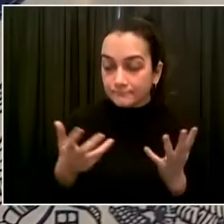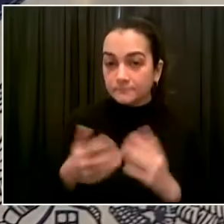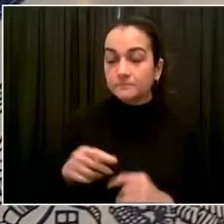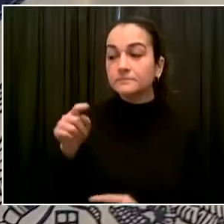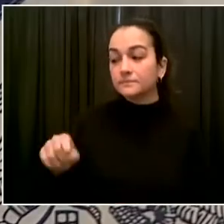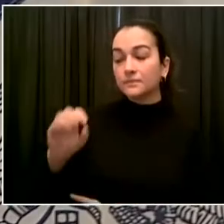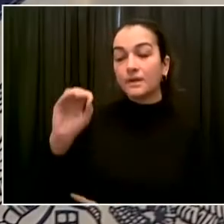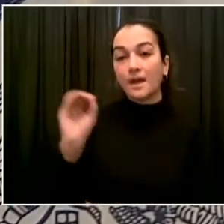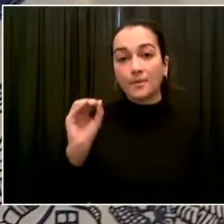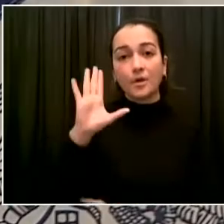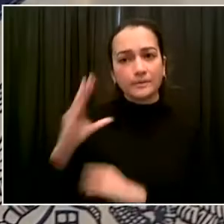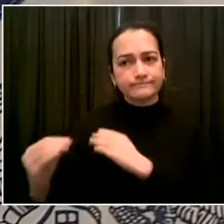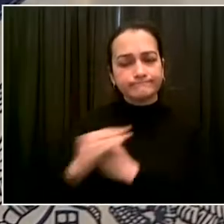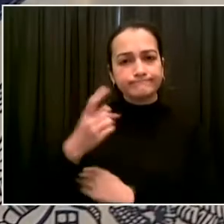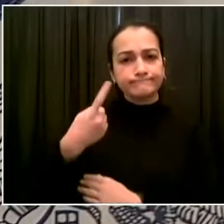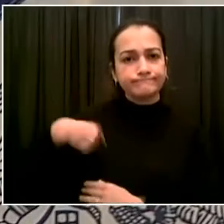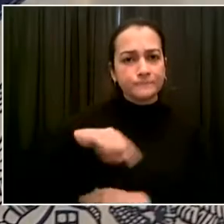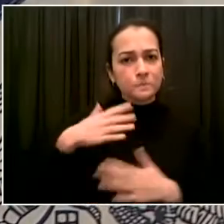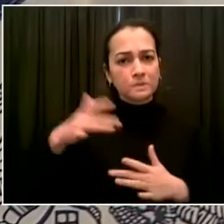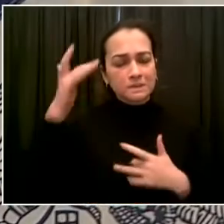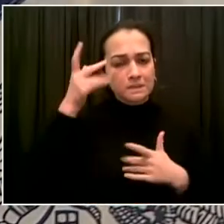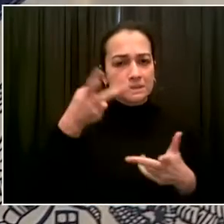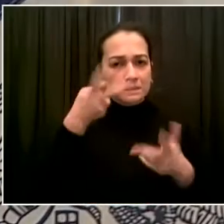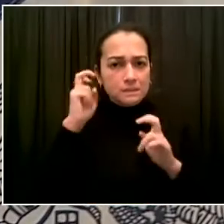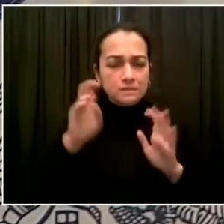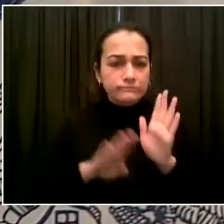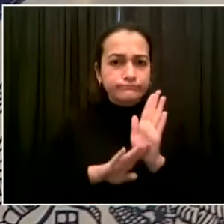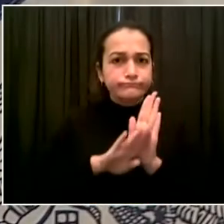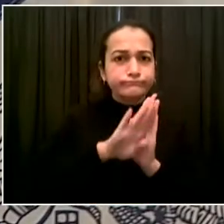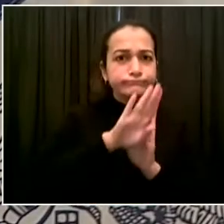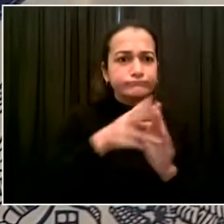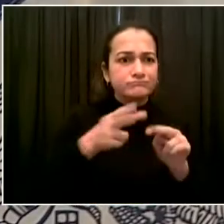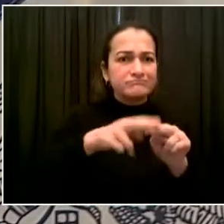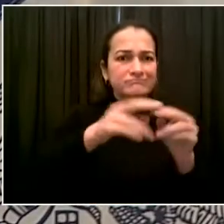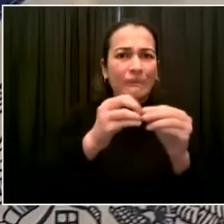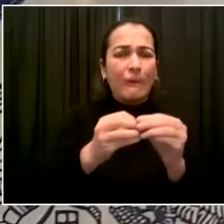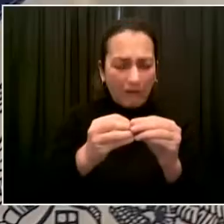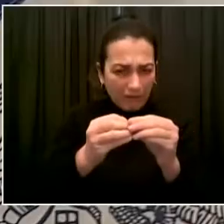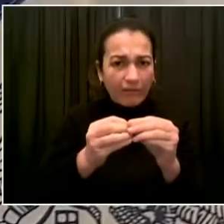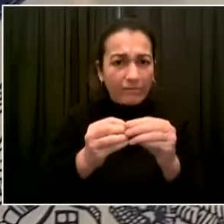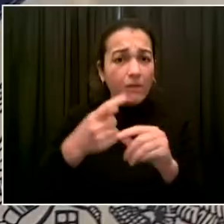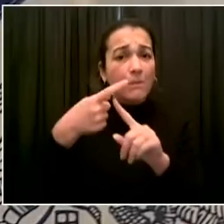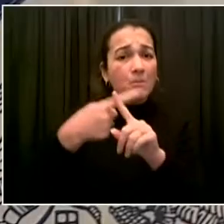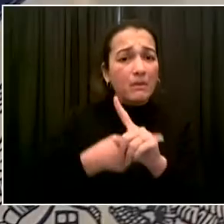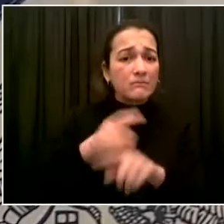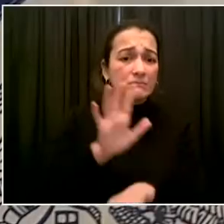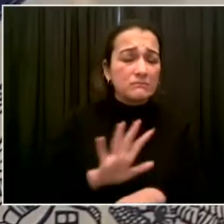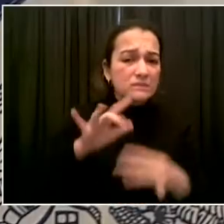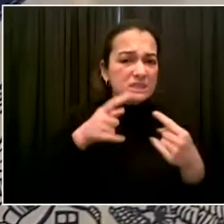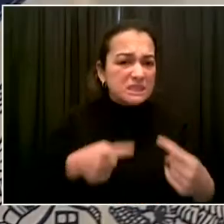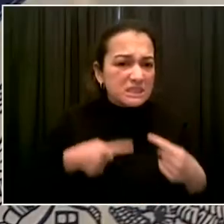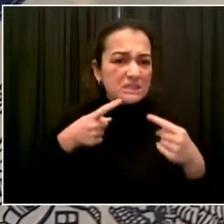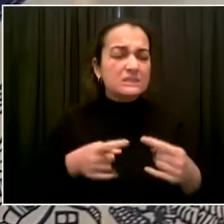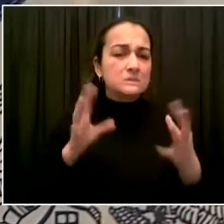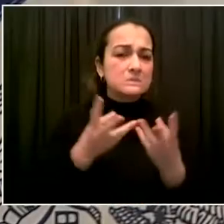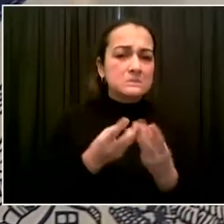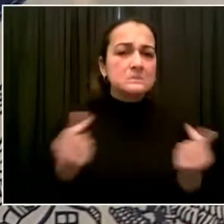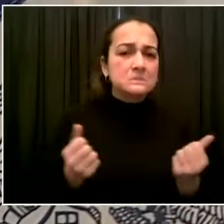SPREADING VARIANCE AND WE ARE GOING TO SEE A CERTAIN CASES FOR A FEW WEEKS AND WE THINK WE WILL SEE IT START TO TRAIL OFF. THE ANSWER IS VACCINATION. GETTING FOLKS